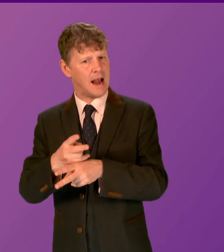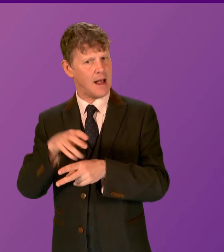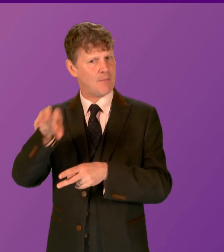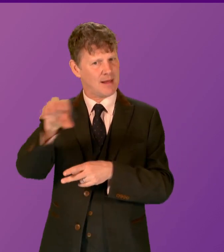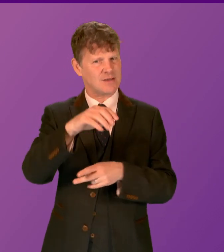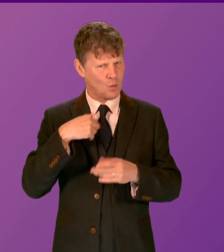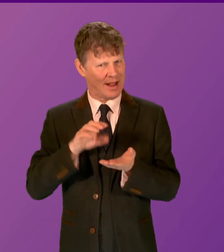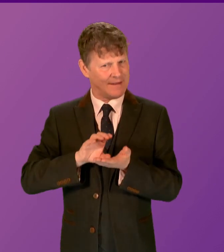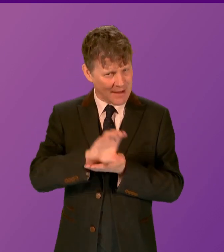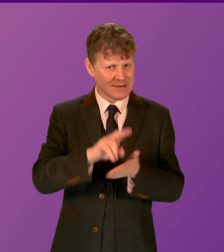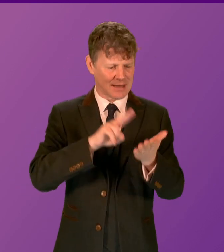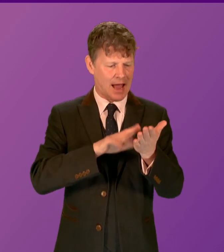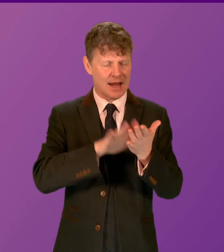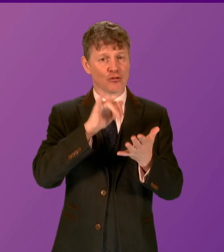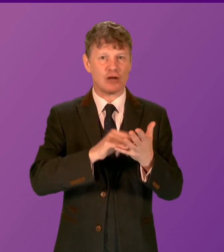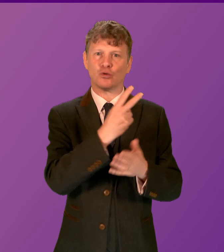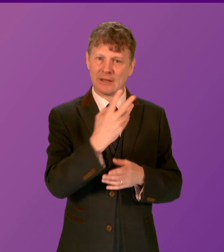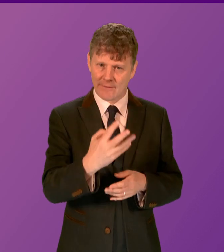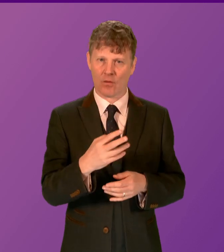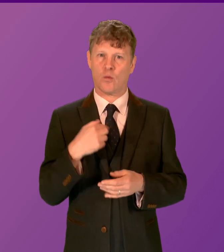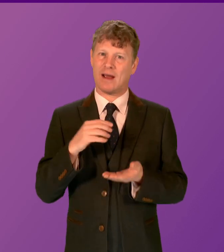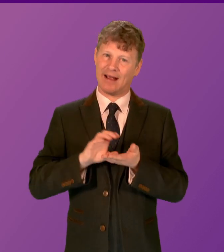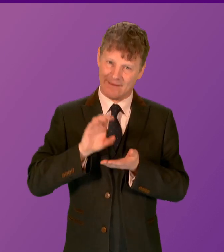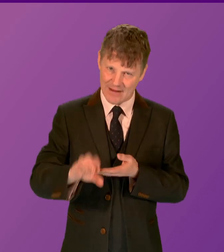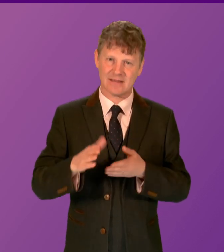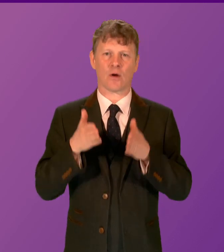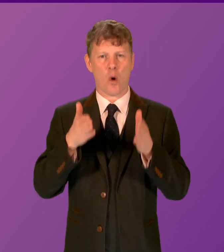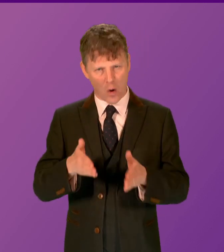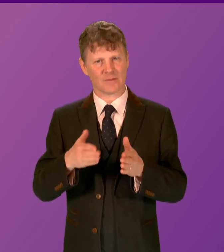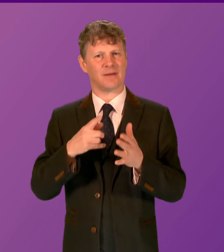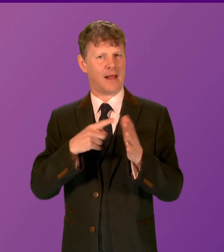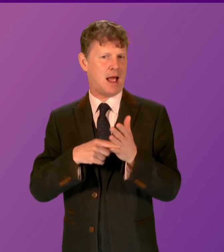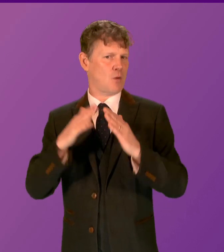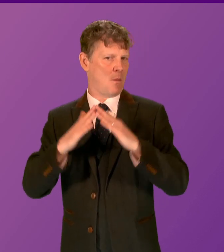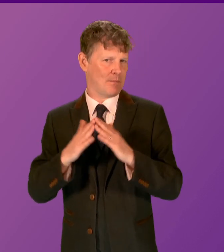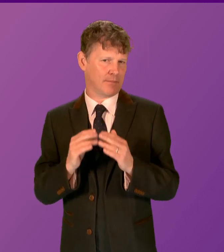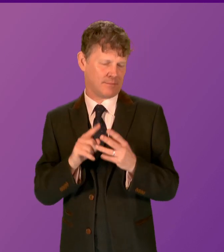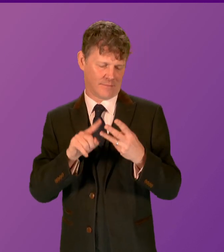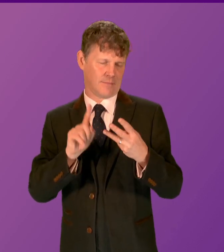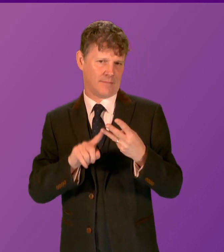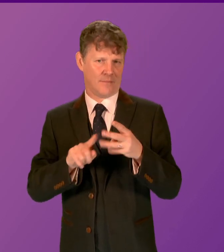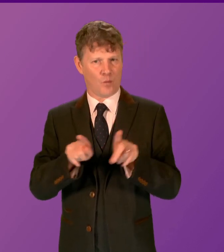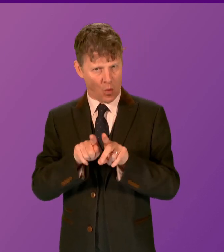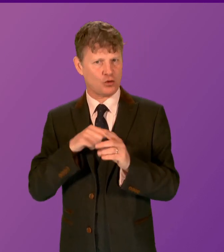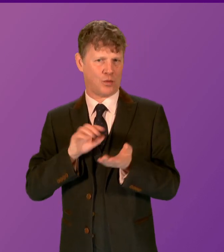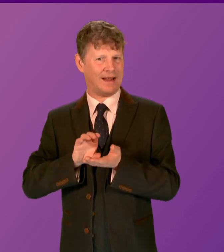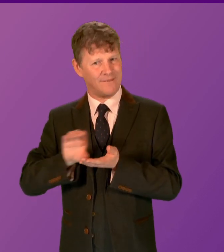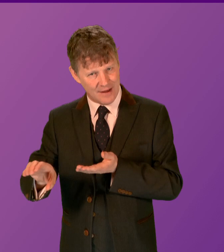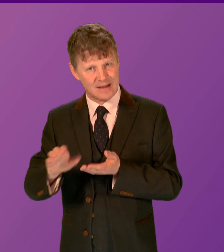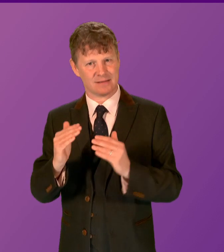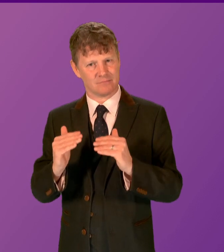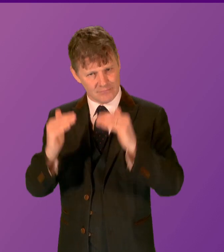That is why we are investing in NHS 24, hospital at home and increased staffing levels.